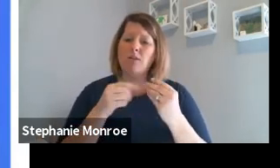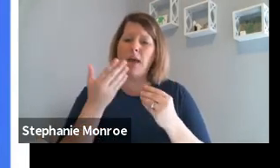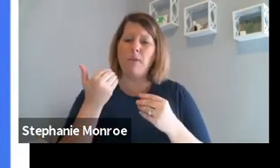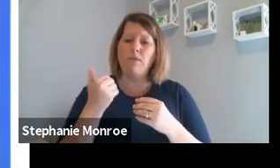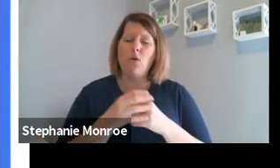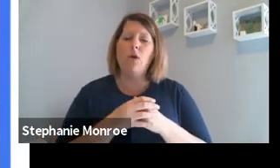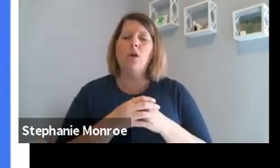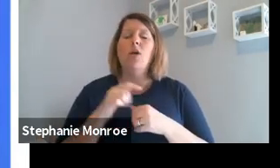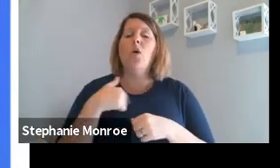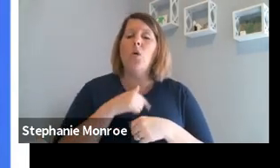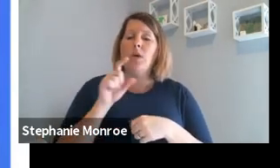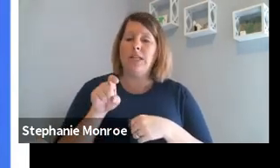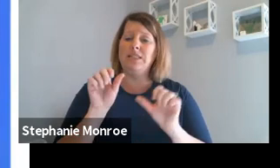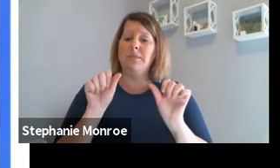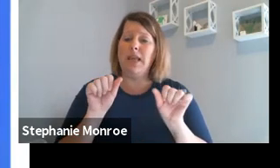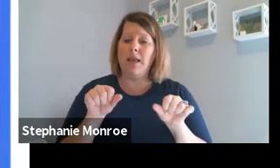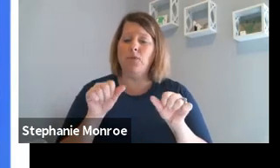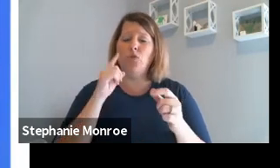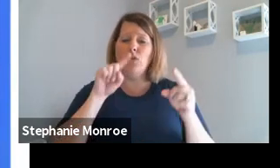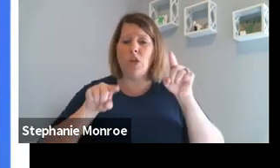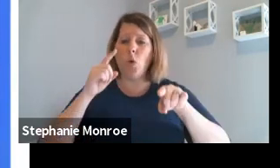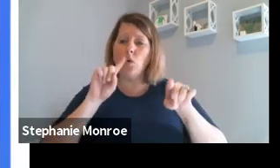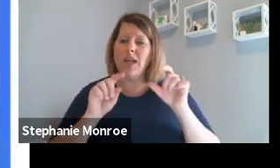we need to be able to negotiate with fairness.